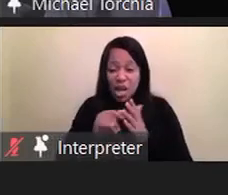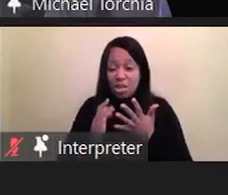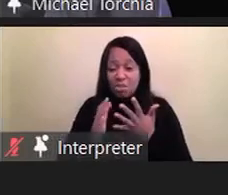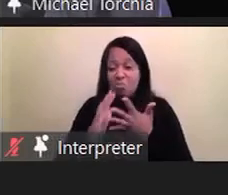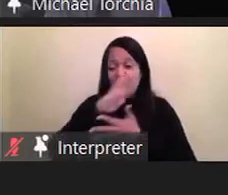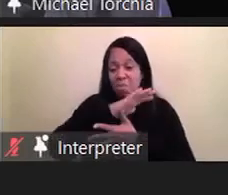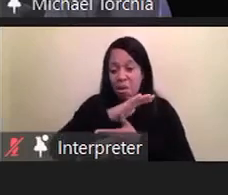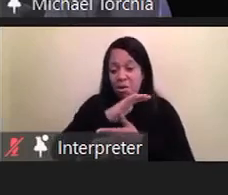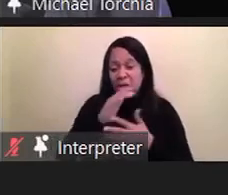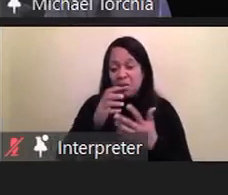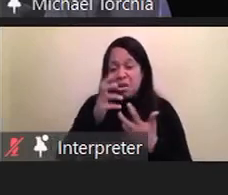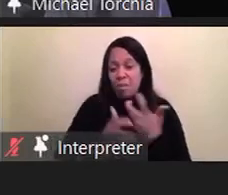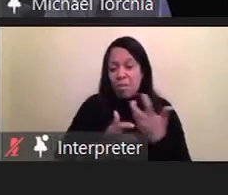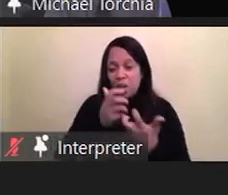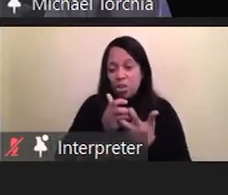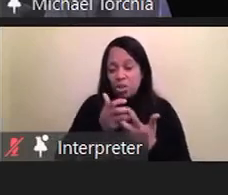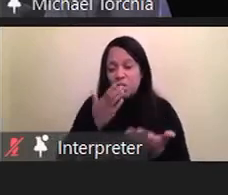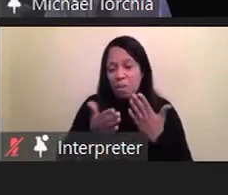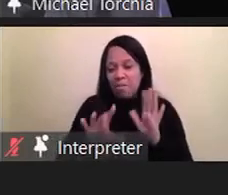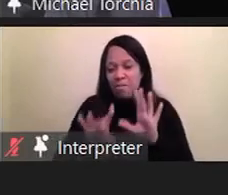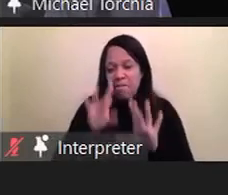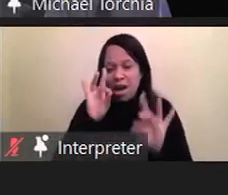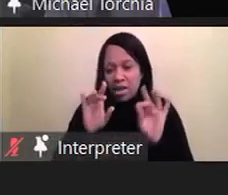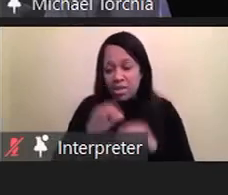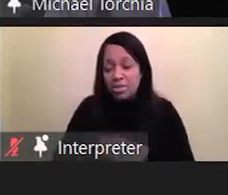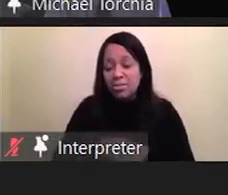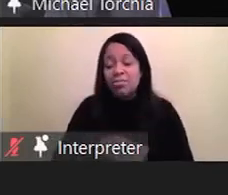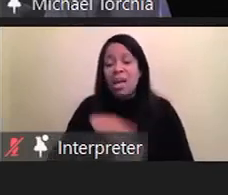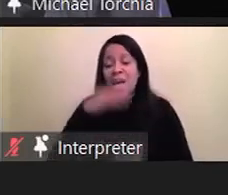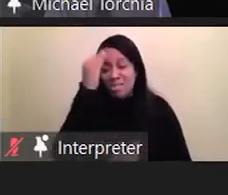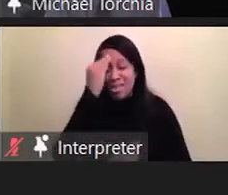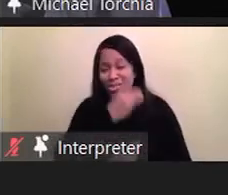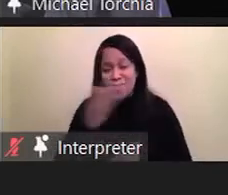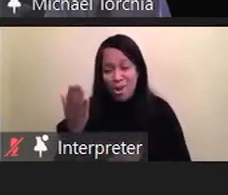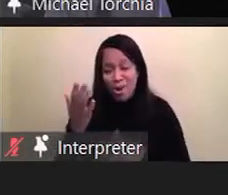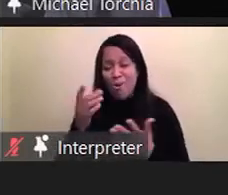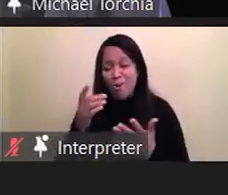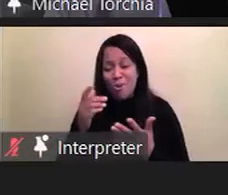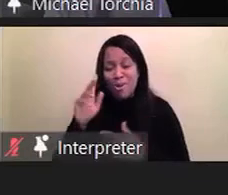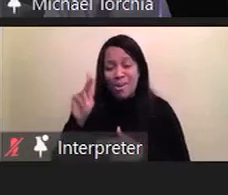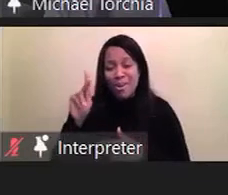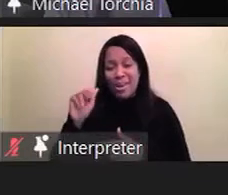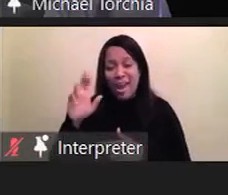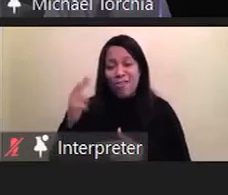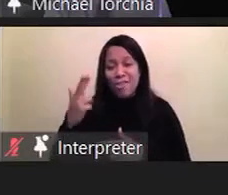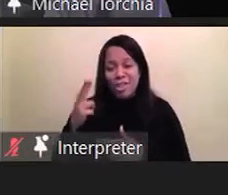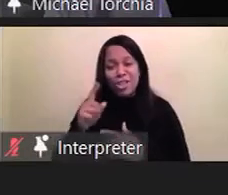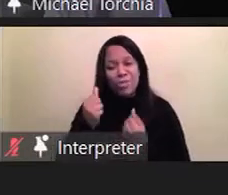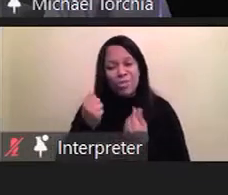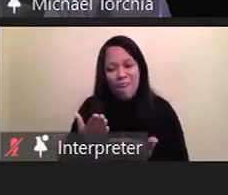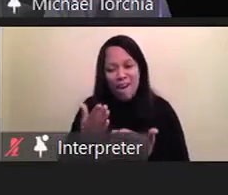So please know that Karasch provides all of these services to corporations and to law firms like yourselves,